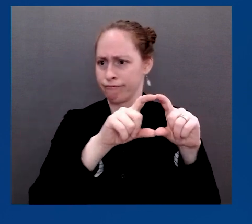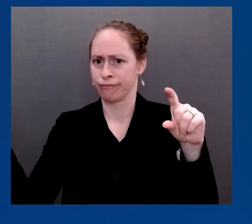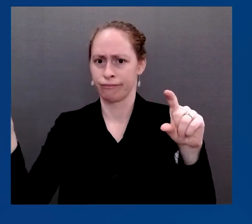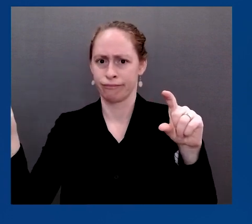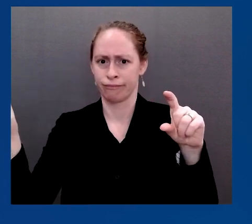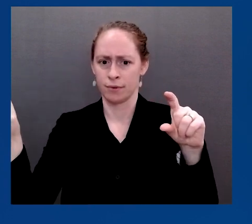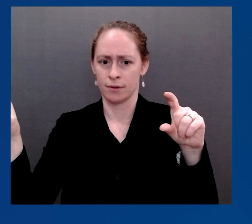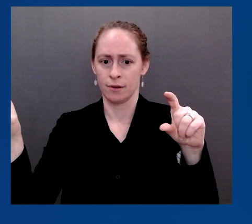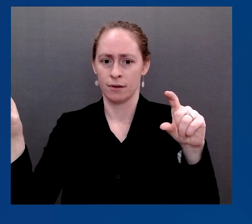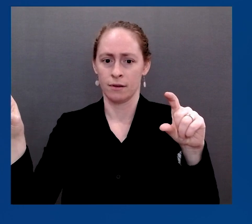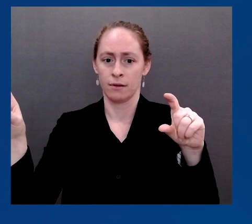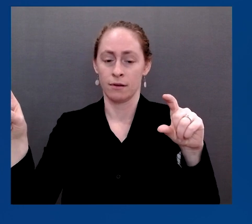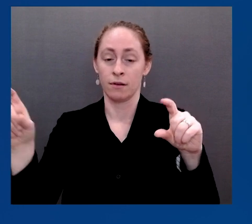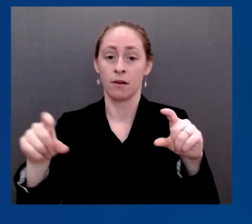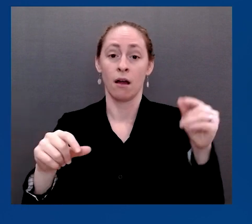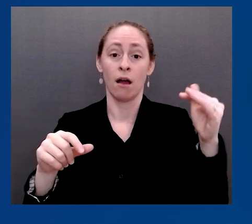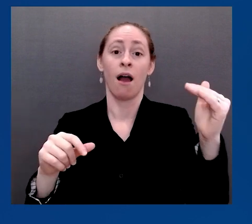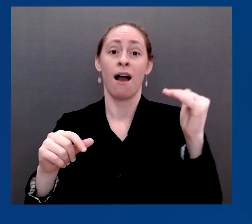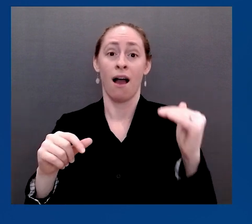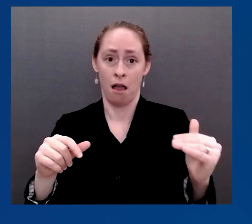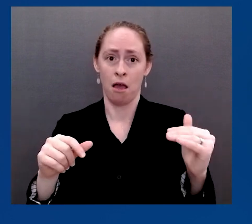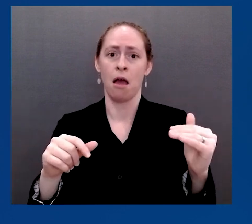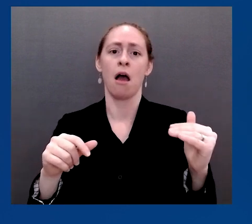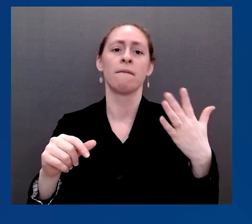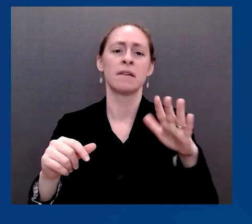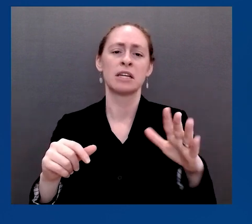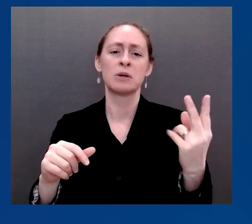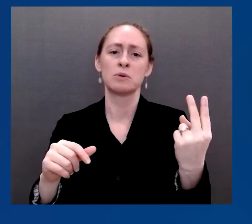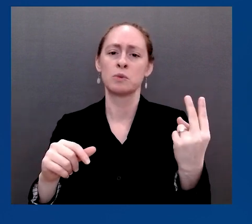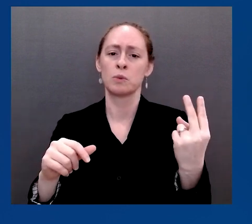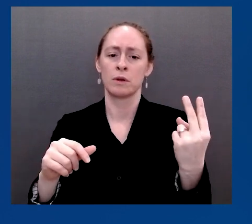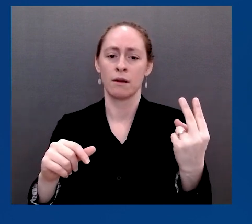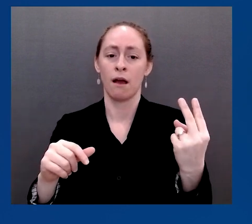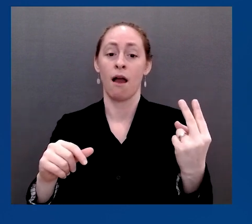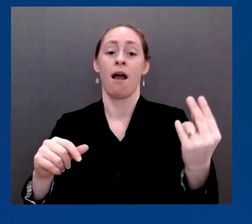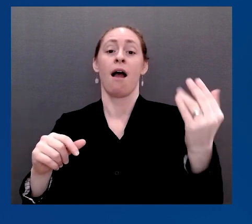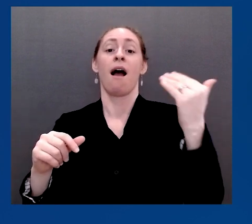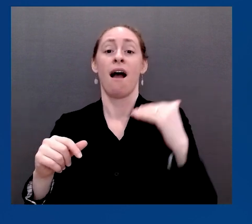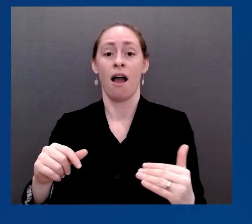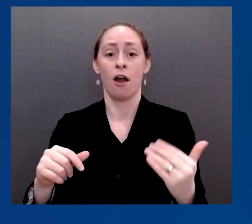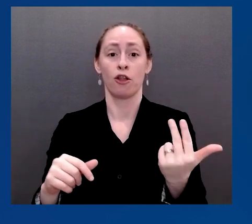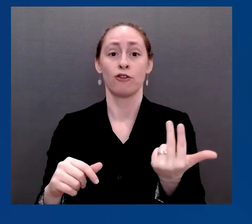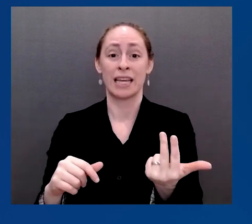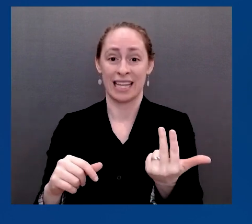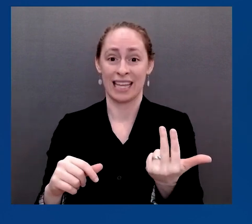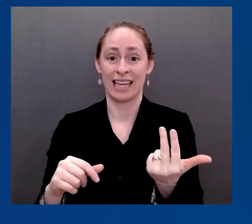It brings back the death rate per 100,000 to a remarkably low level.